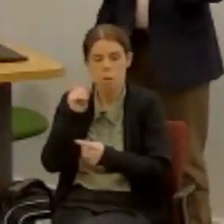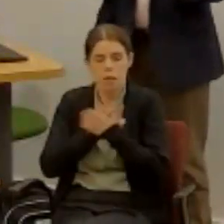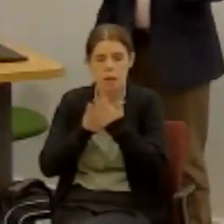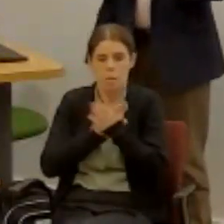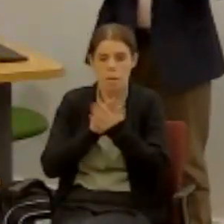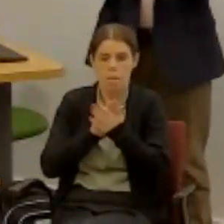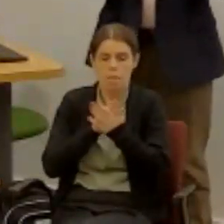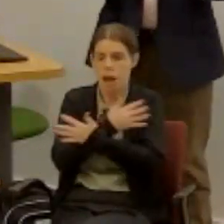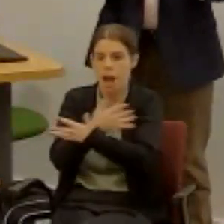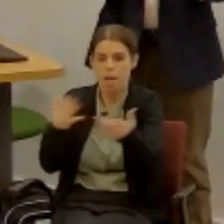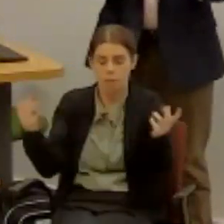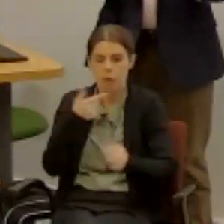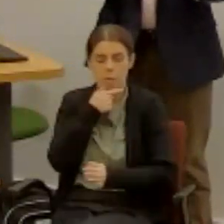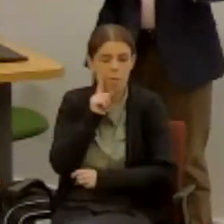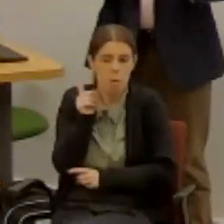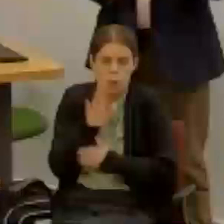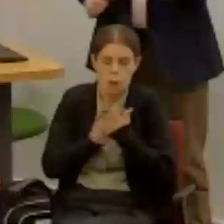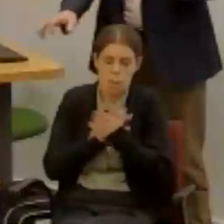What do we think is happening here?